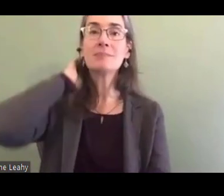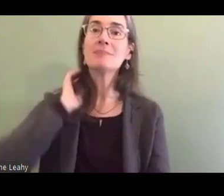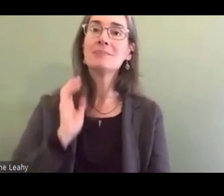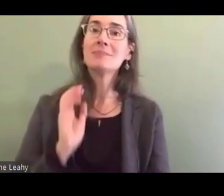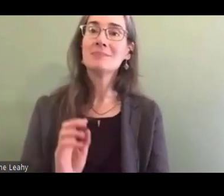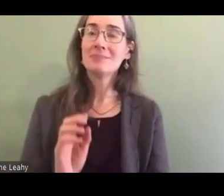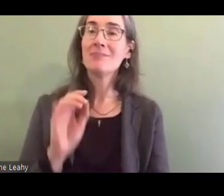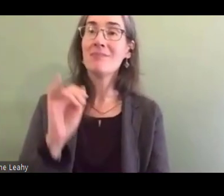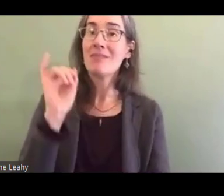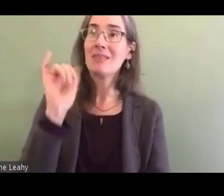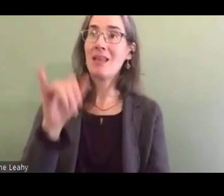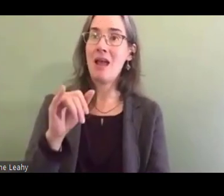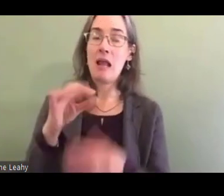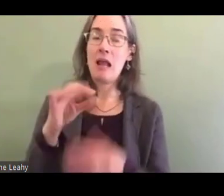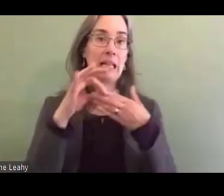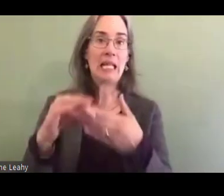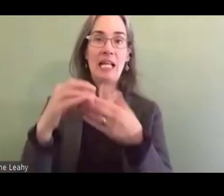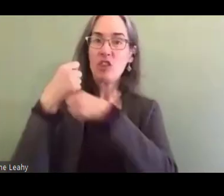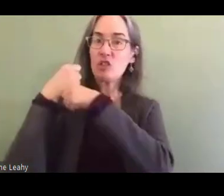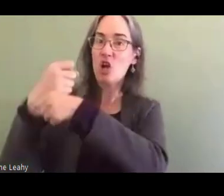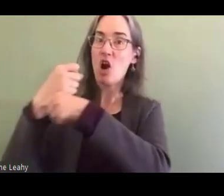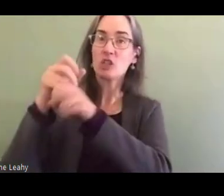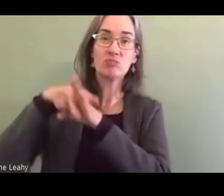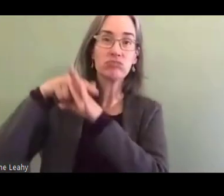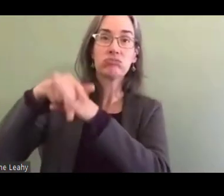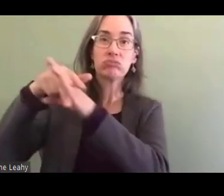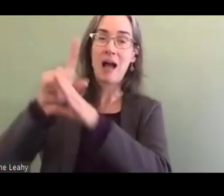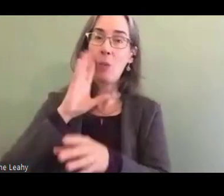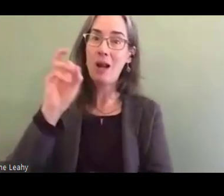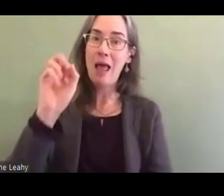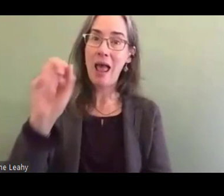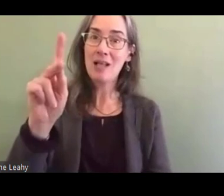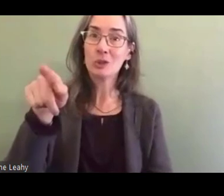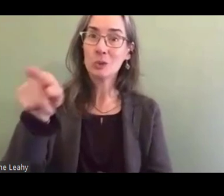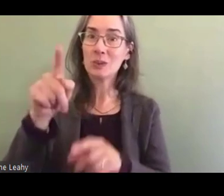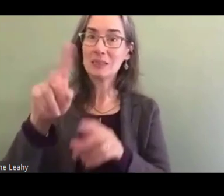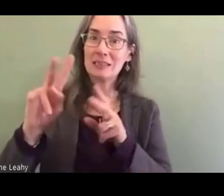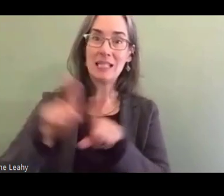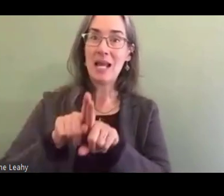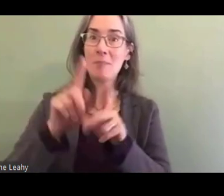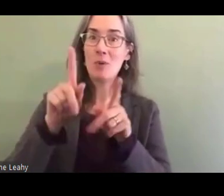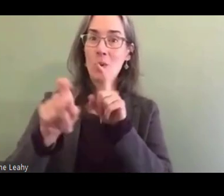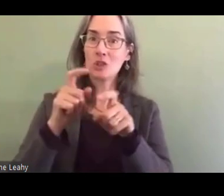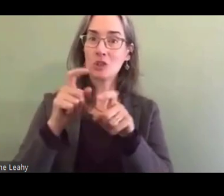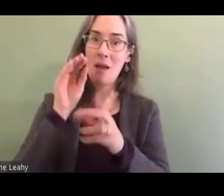Leading the charge, I would ask you the same question that I put to Mark